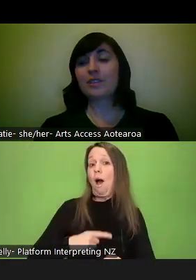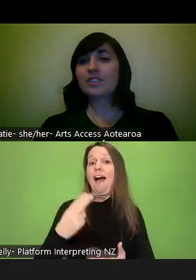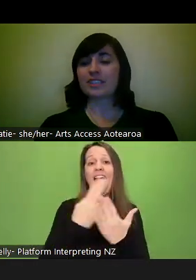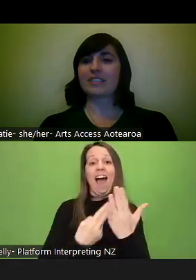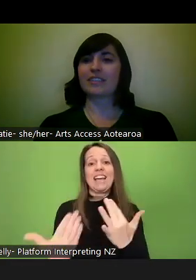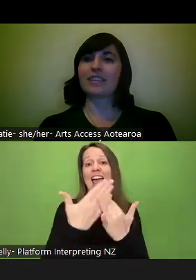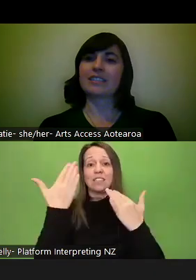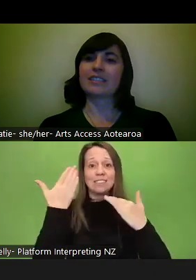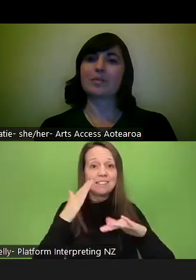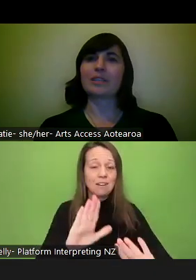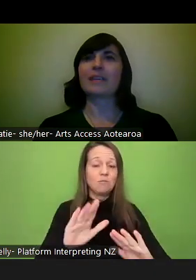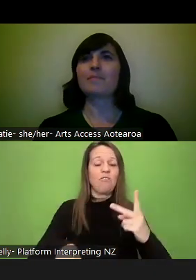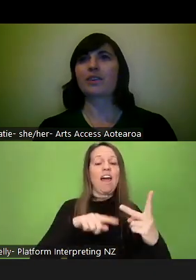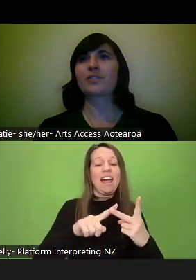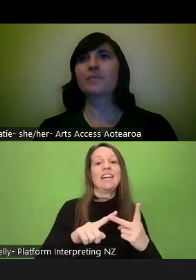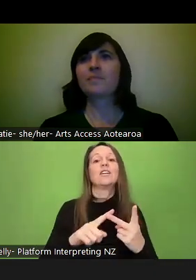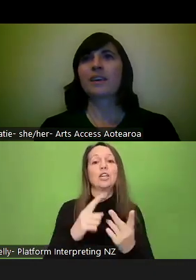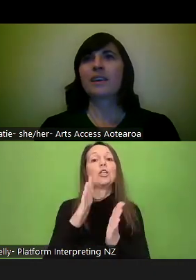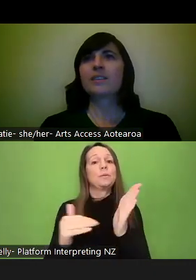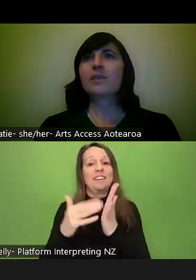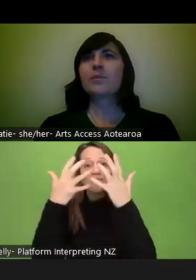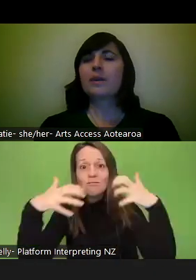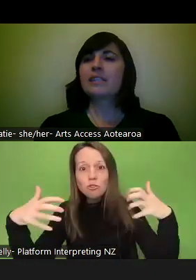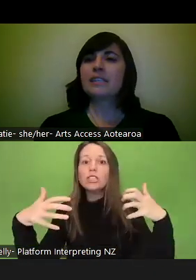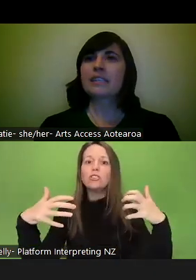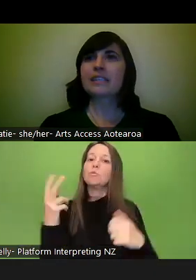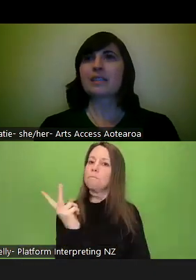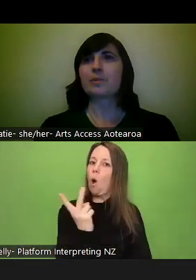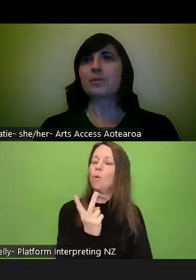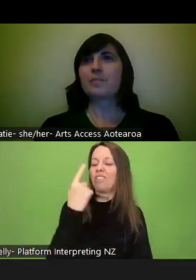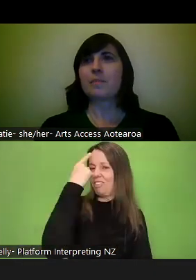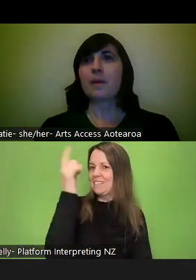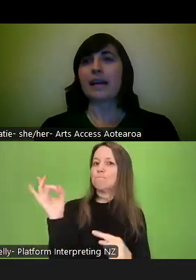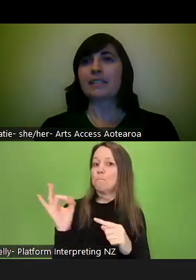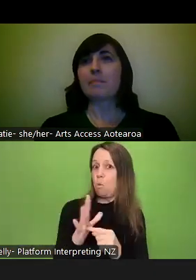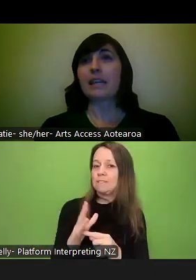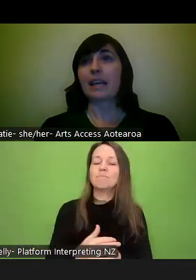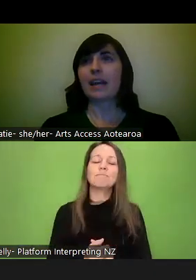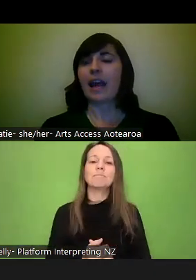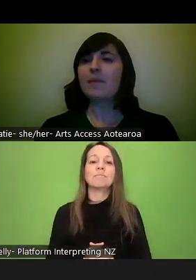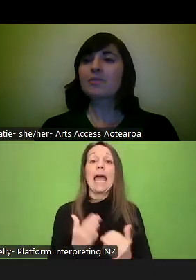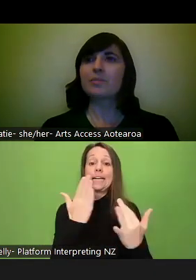Fringe thinks that accessibility matters. So, we see accessible as meaning, able to